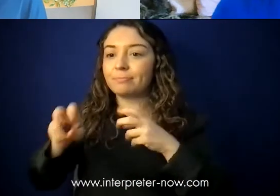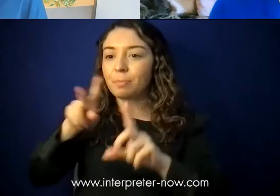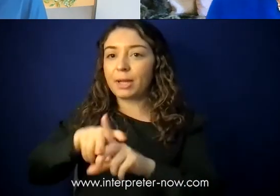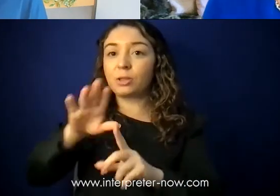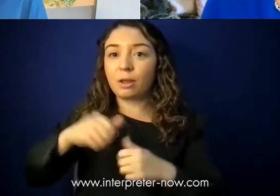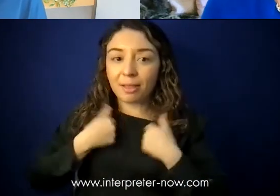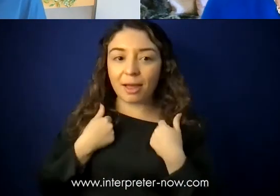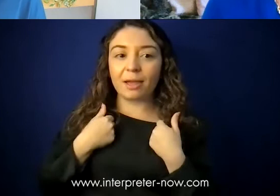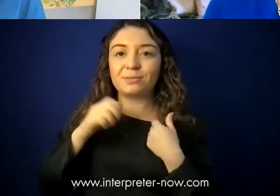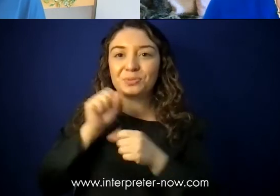I have so many.